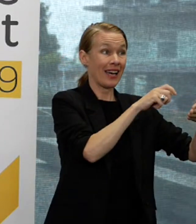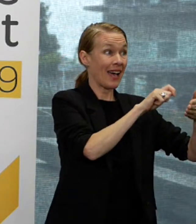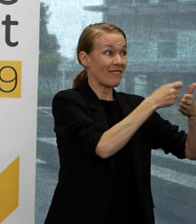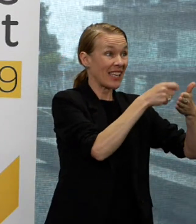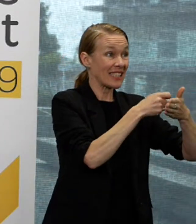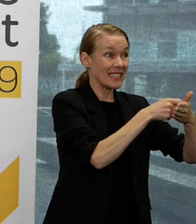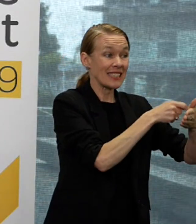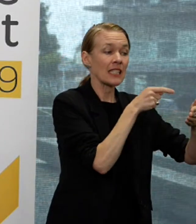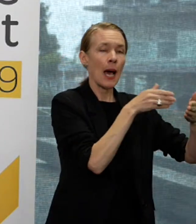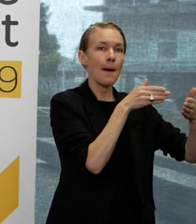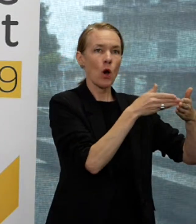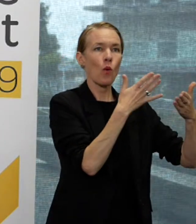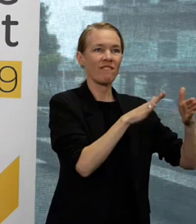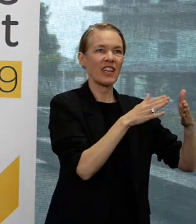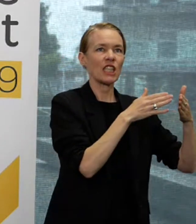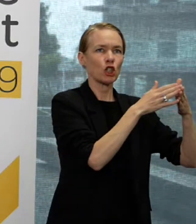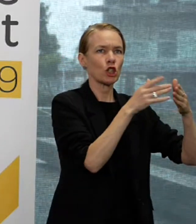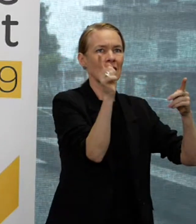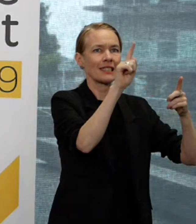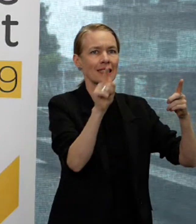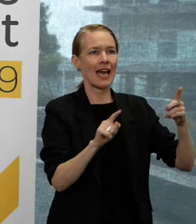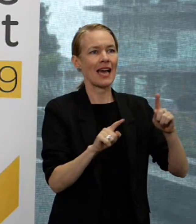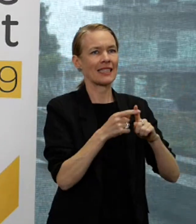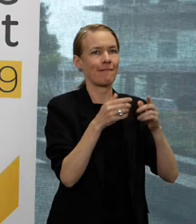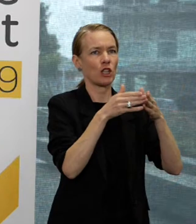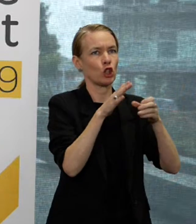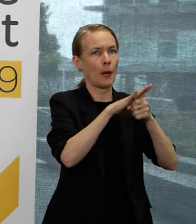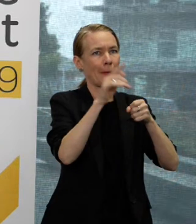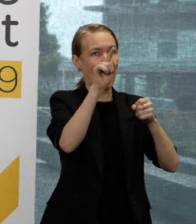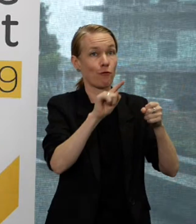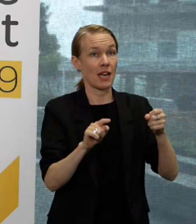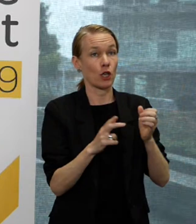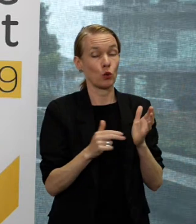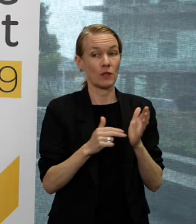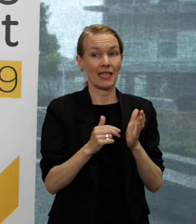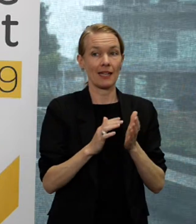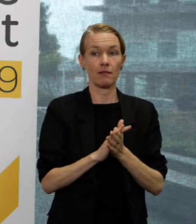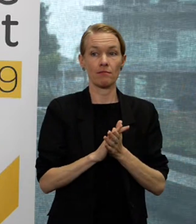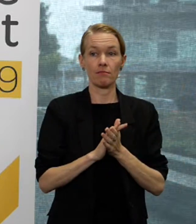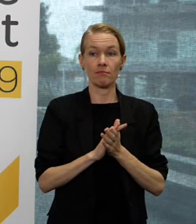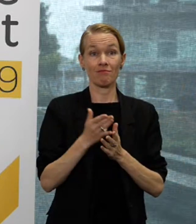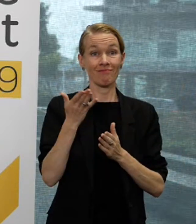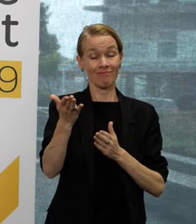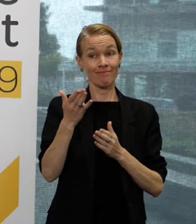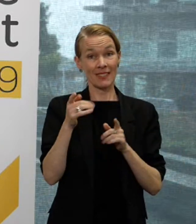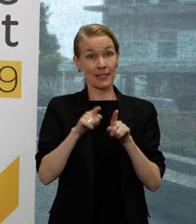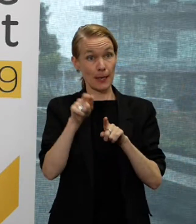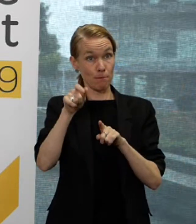So how regular is this? What's involved, how often is that? Yes, I don't have the details of that,